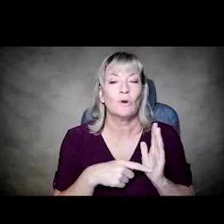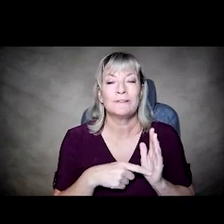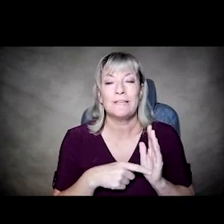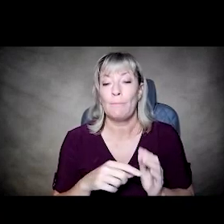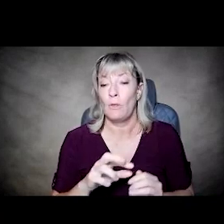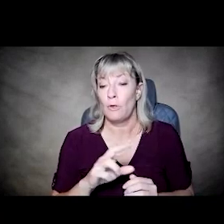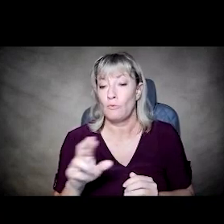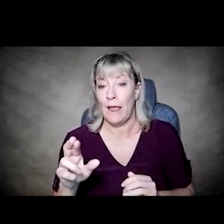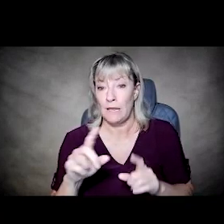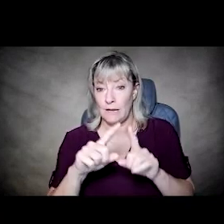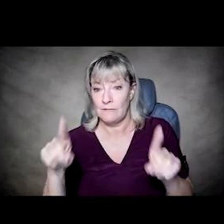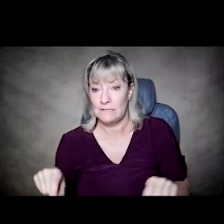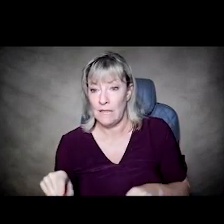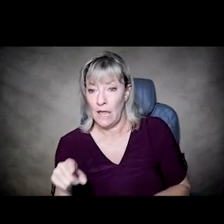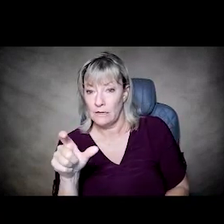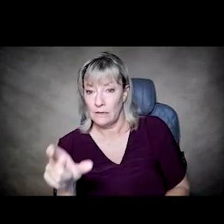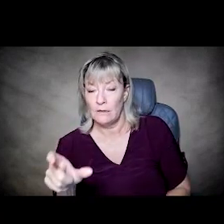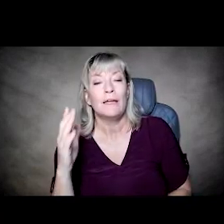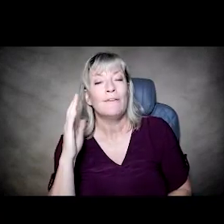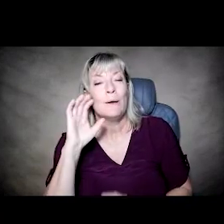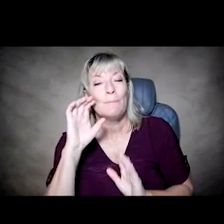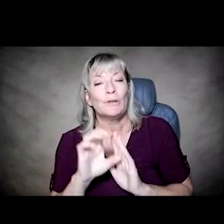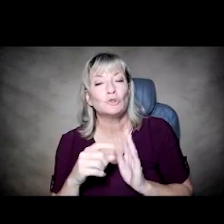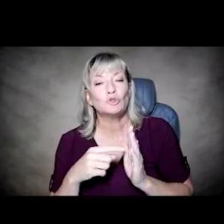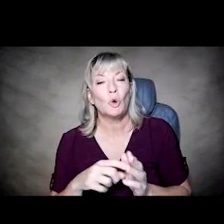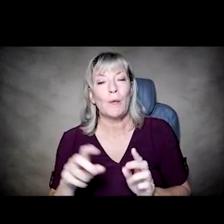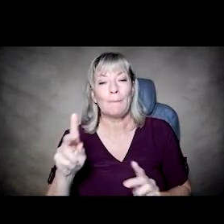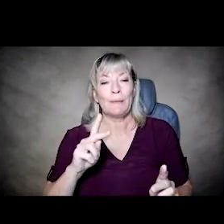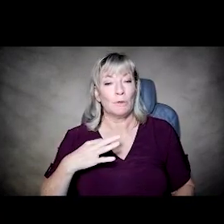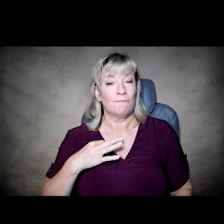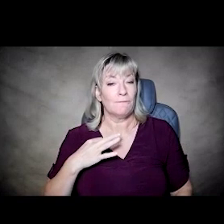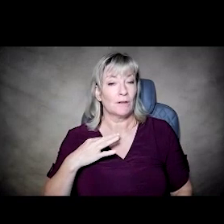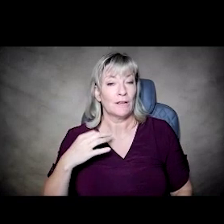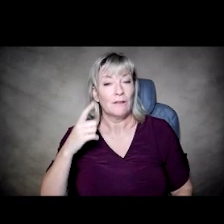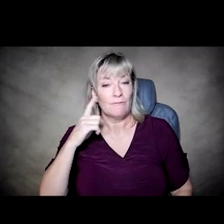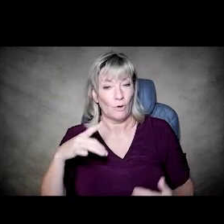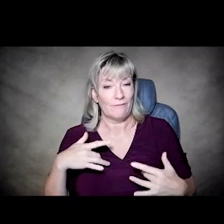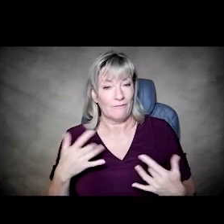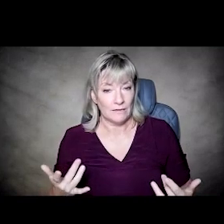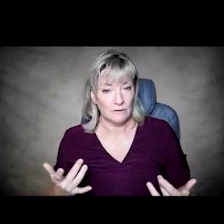on the right side of the slide, I have an image showing people volunteering at an event.